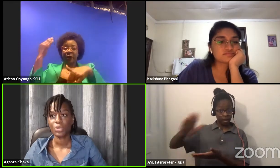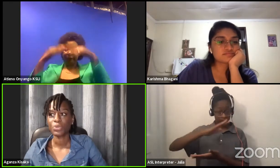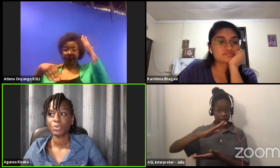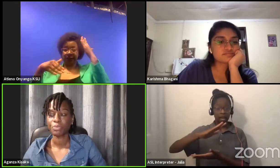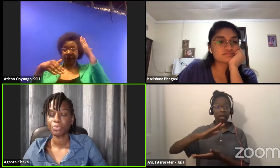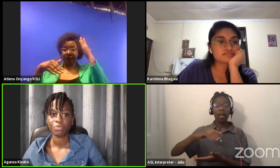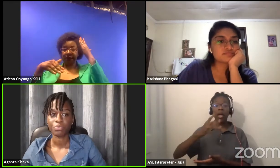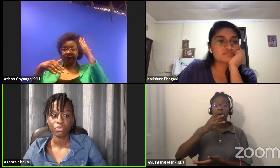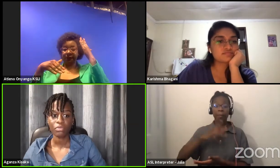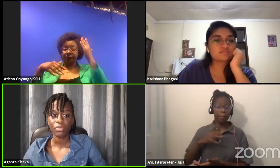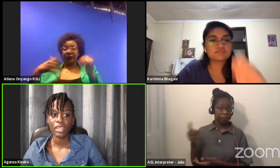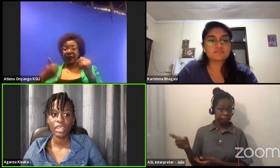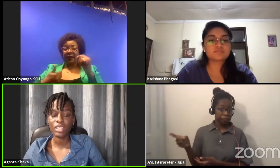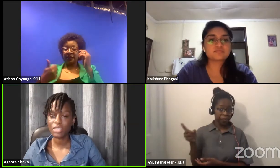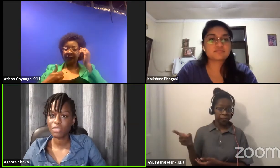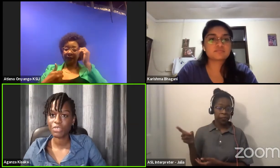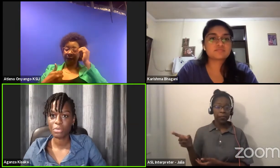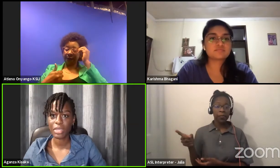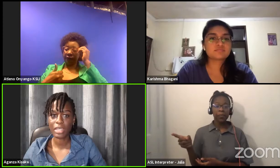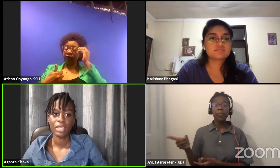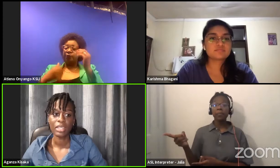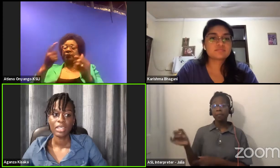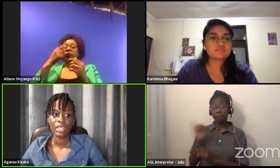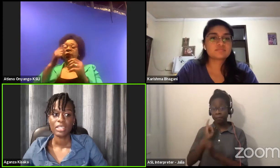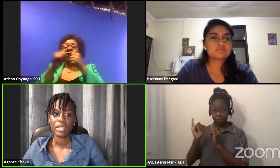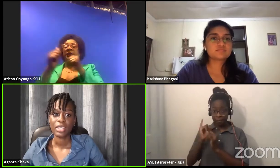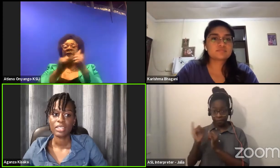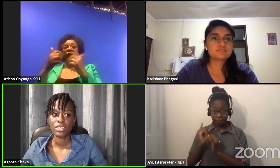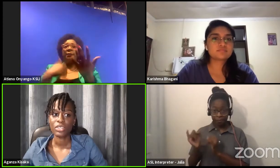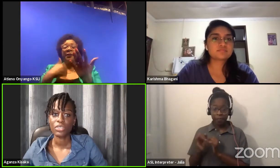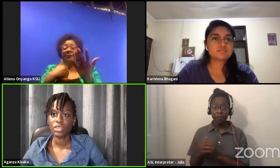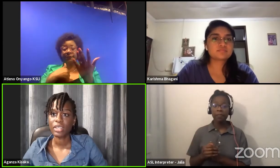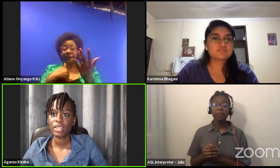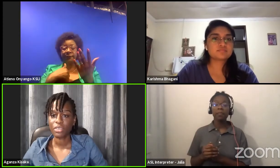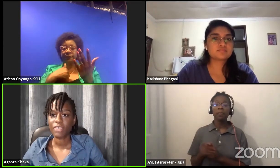who interviewed me said, "You look like a great fit